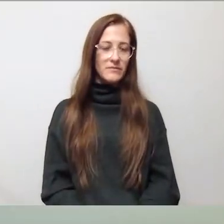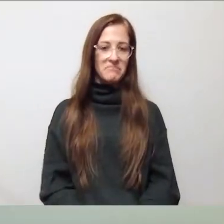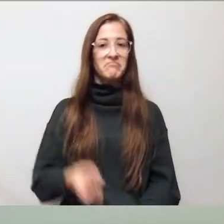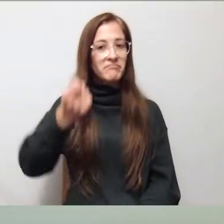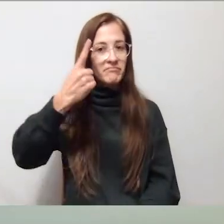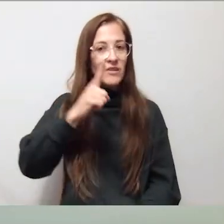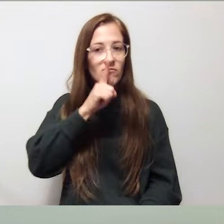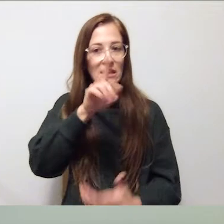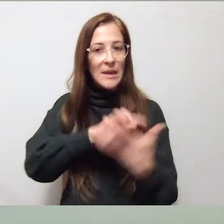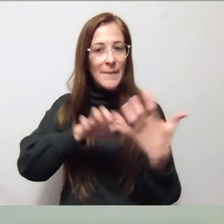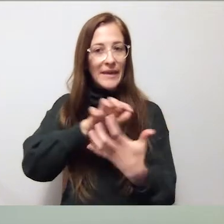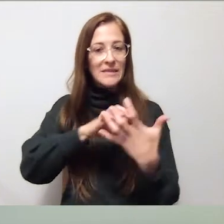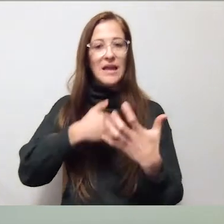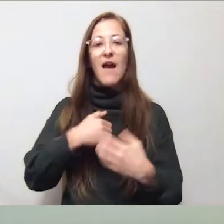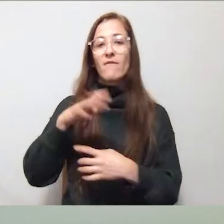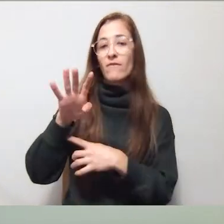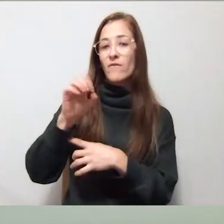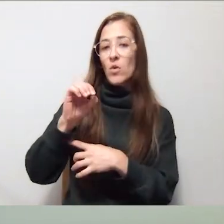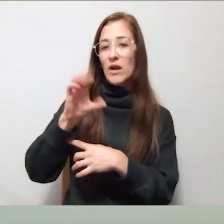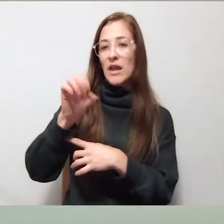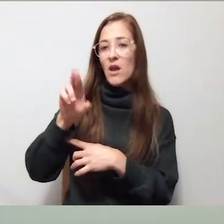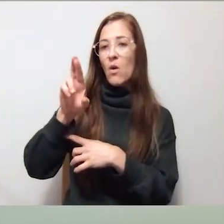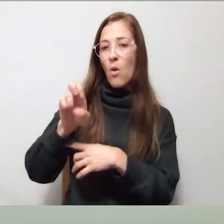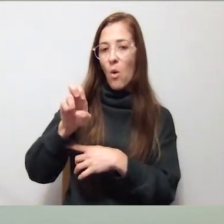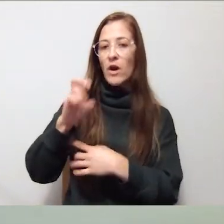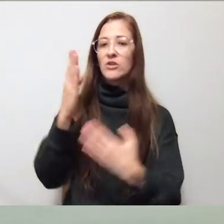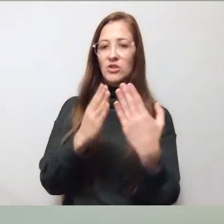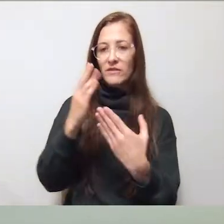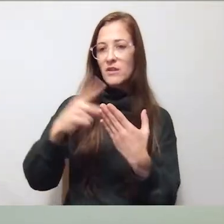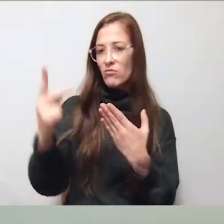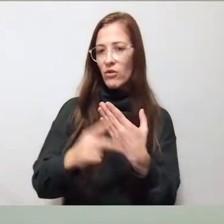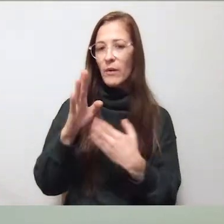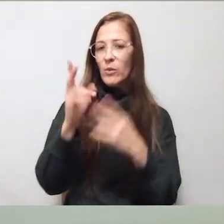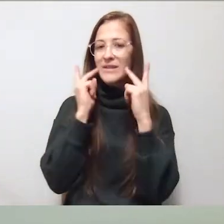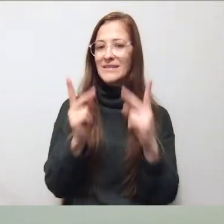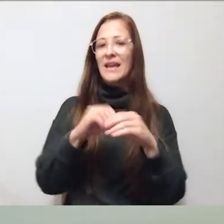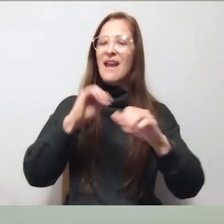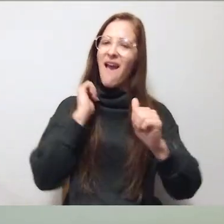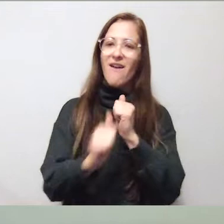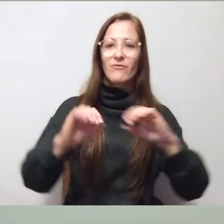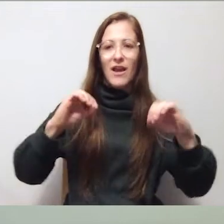So we have about 40 core services and programs that you'll see in every office for the aging throughout the state.